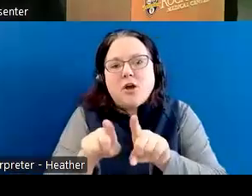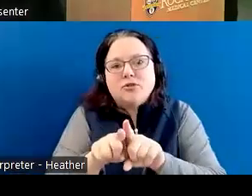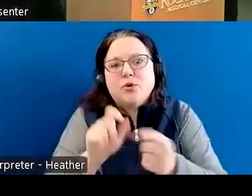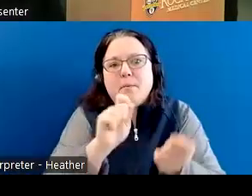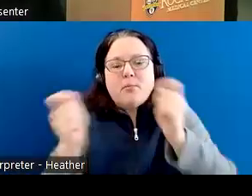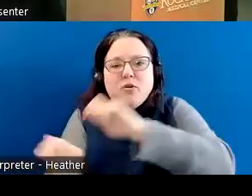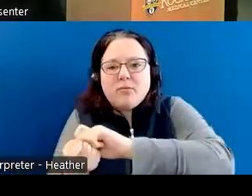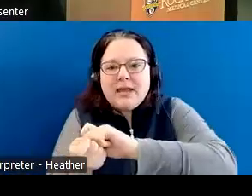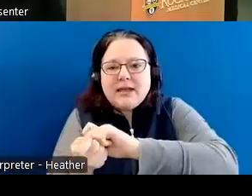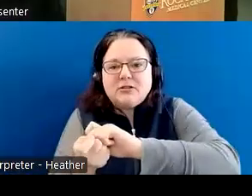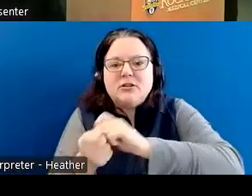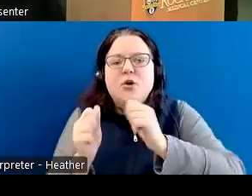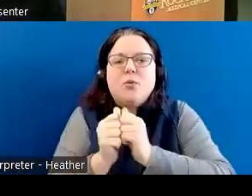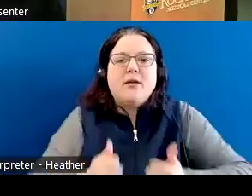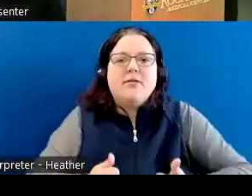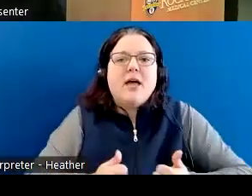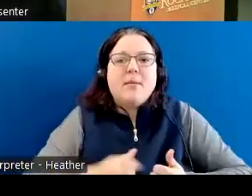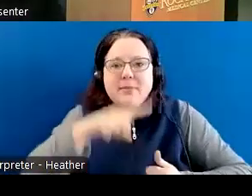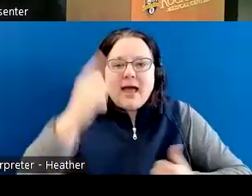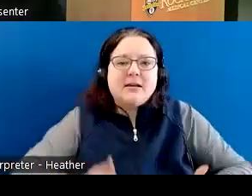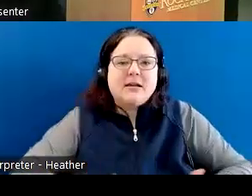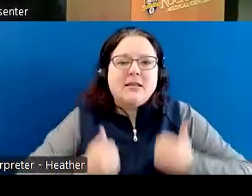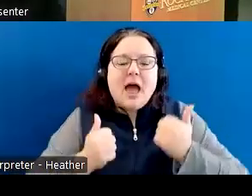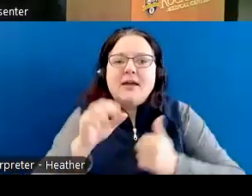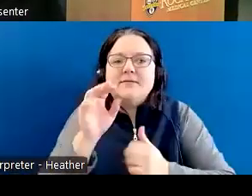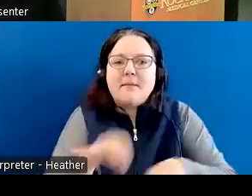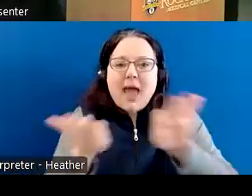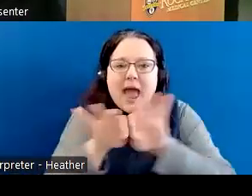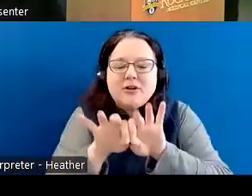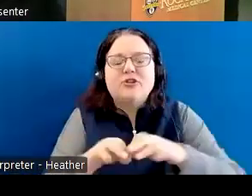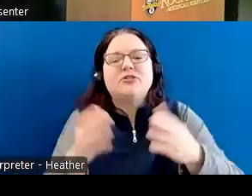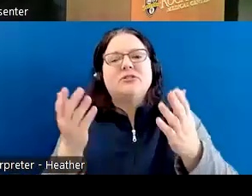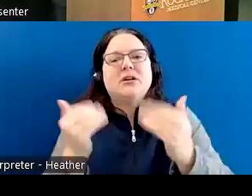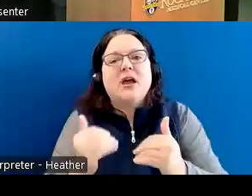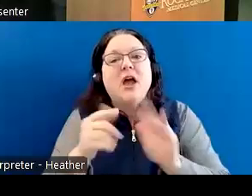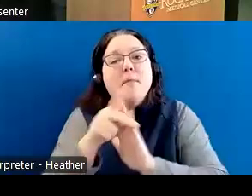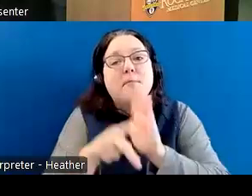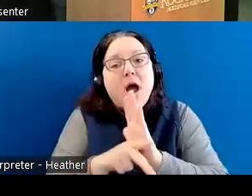Black Lives Matters. We also see policy supports occurring. For instance, as our center for